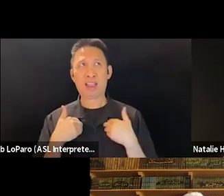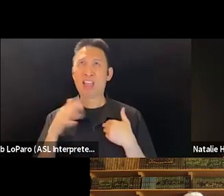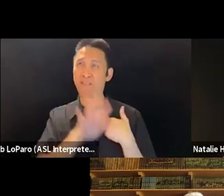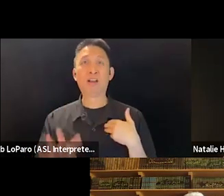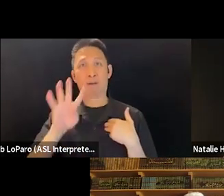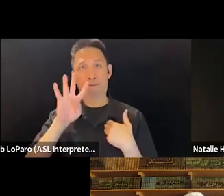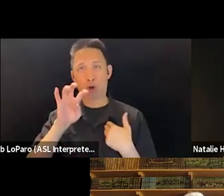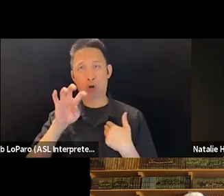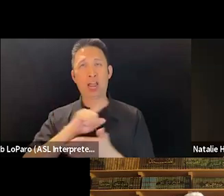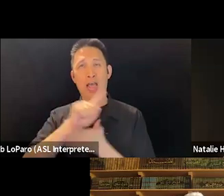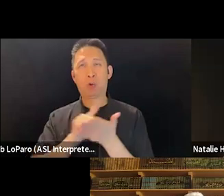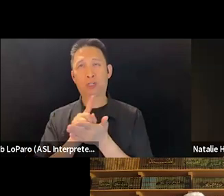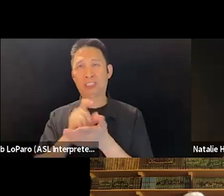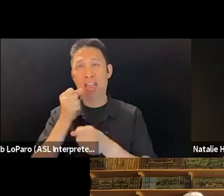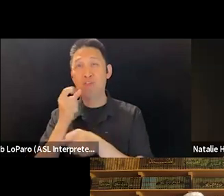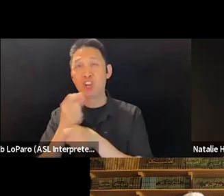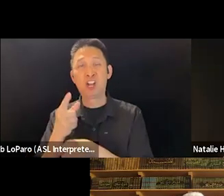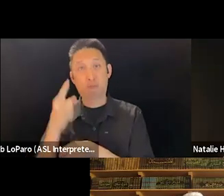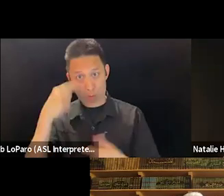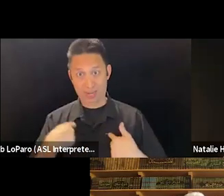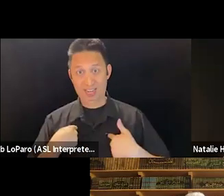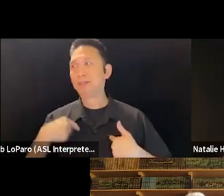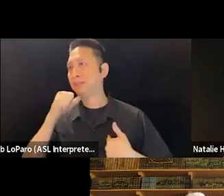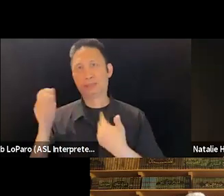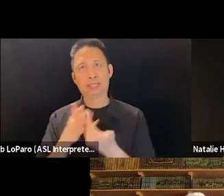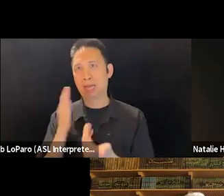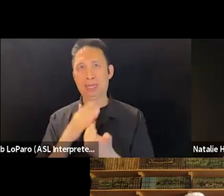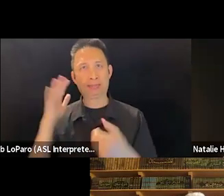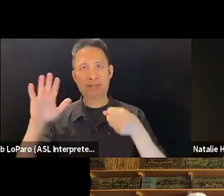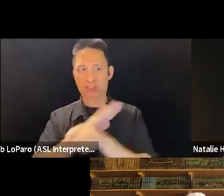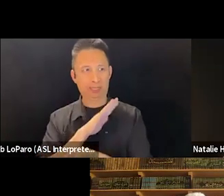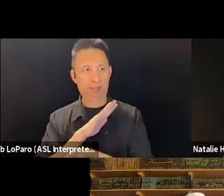is not that easy also to call and to acquire or to produce.